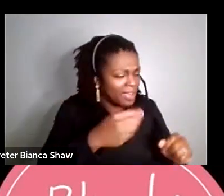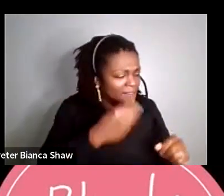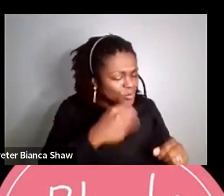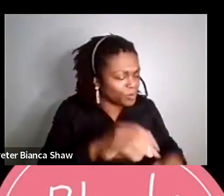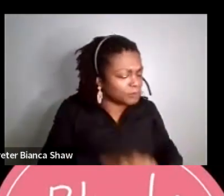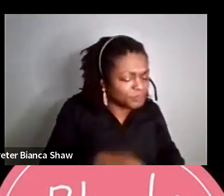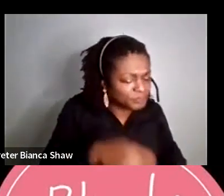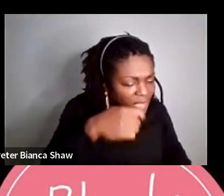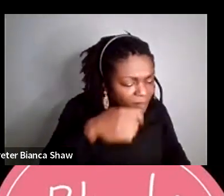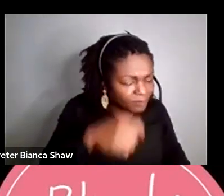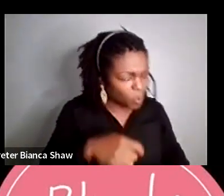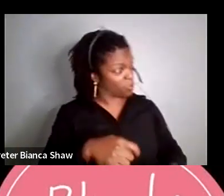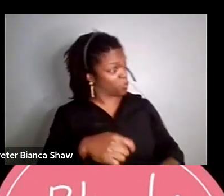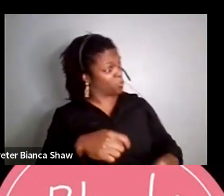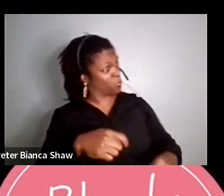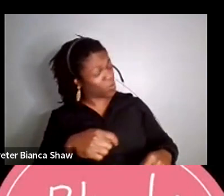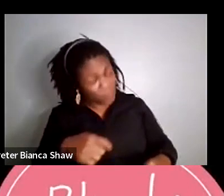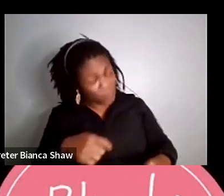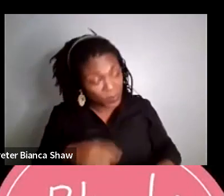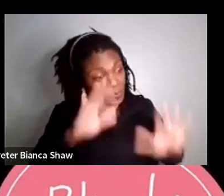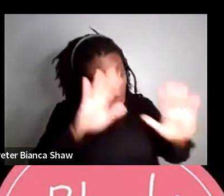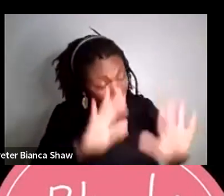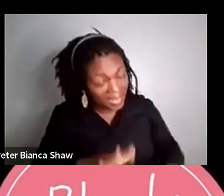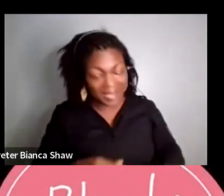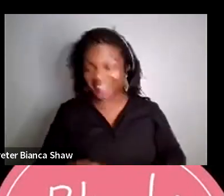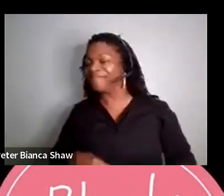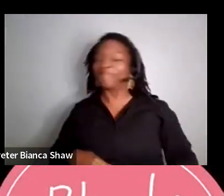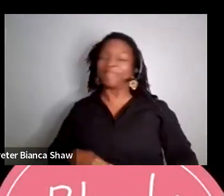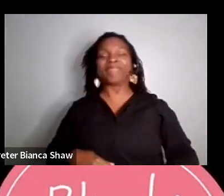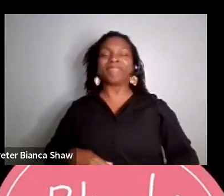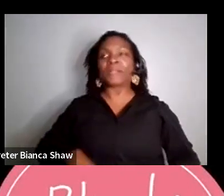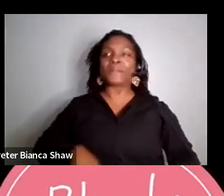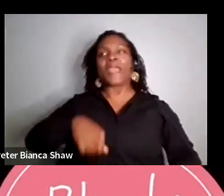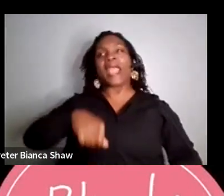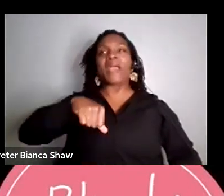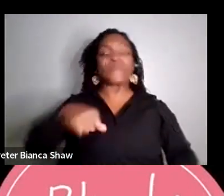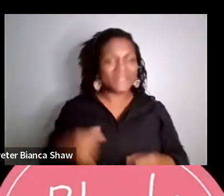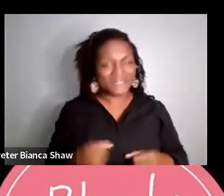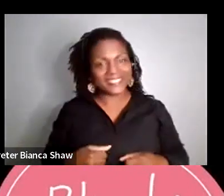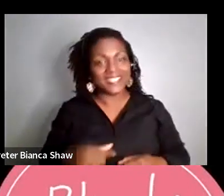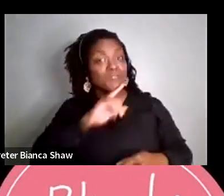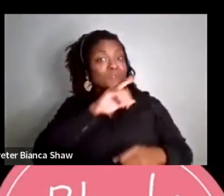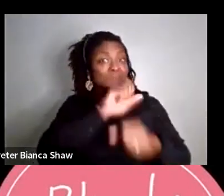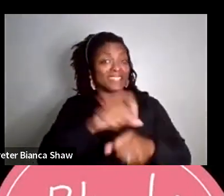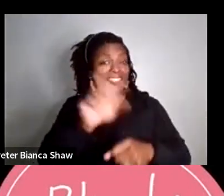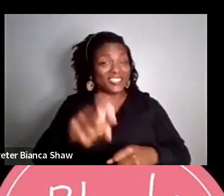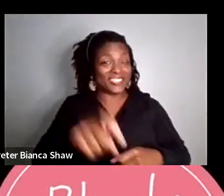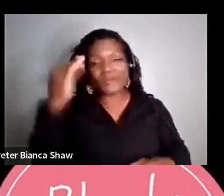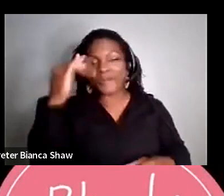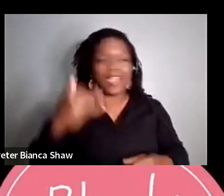And I think they were really proud of themselves, which they absolutely should have been because they did spectacular.